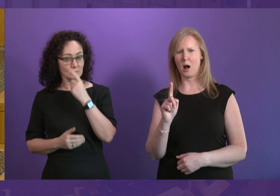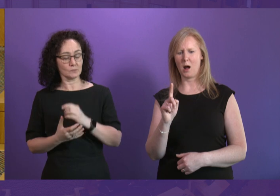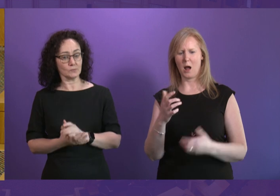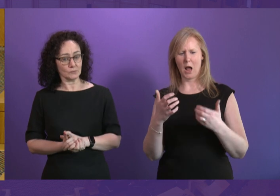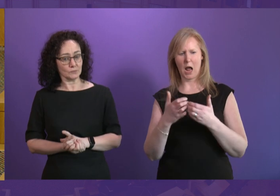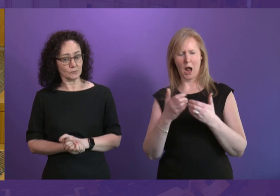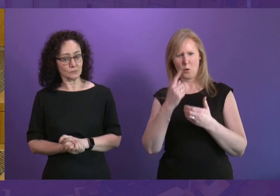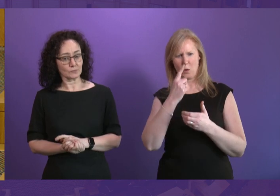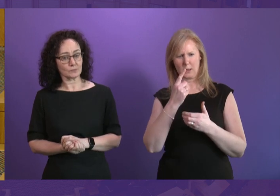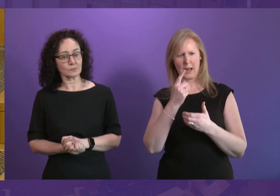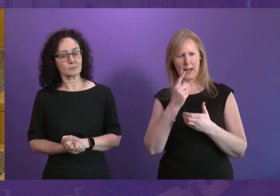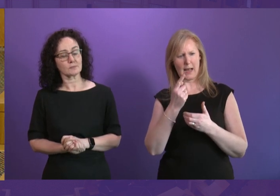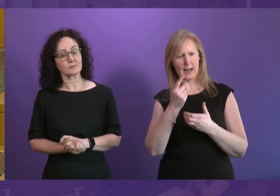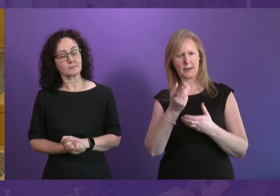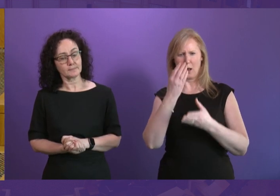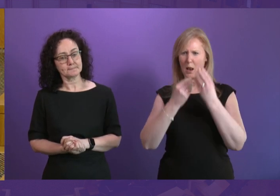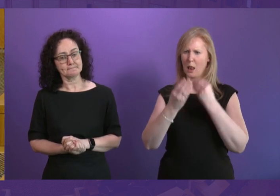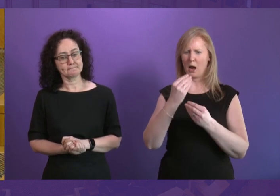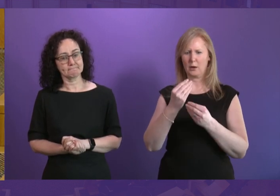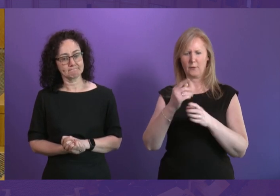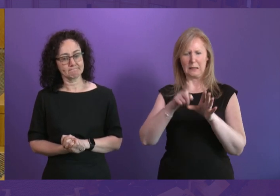be learned when it takes years to get the answers?